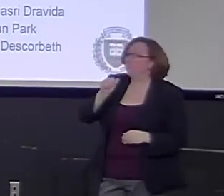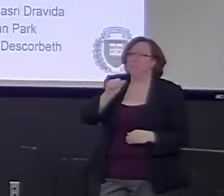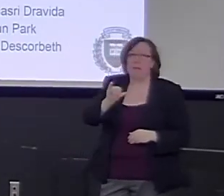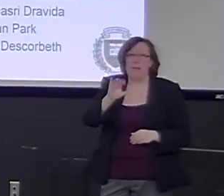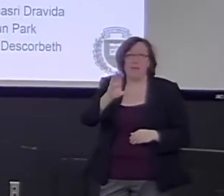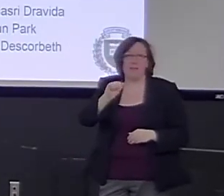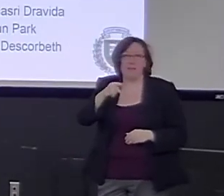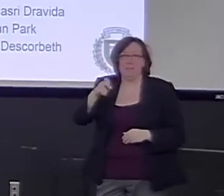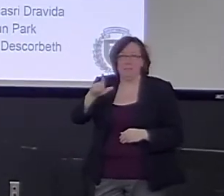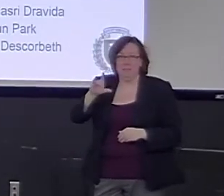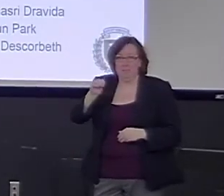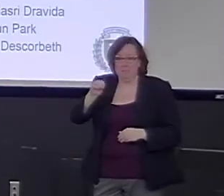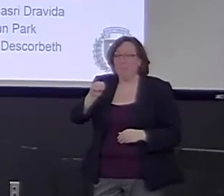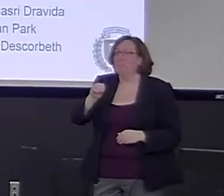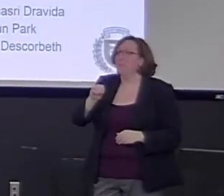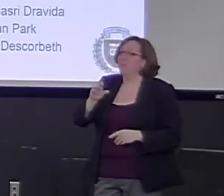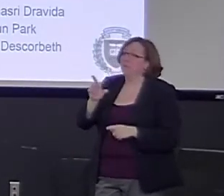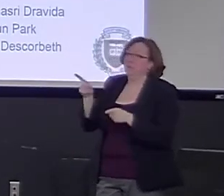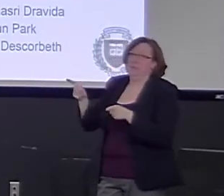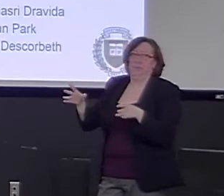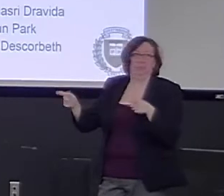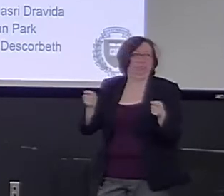and also came with us from Columbia.